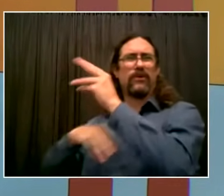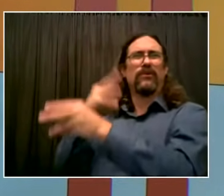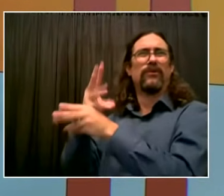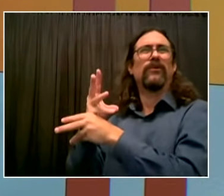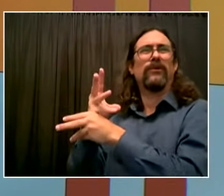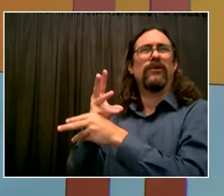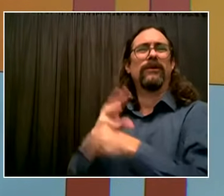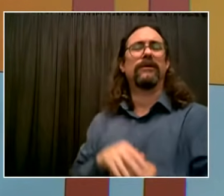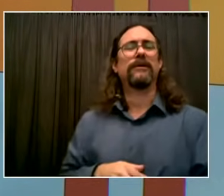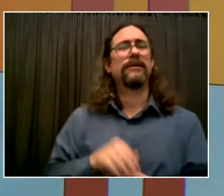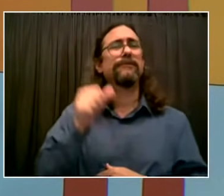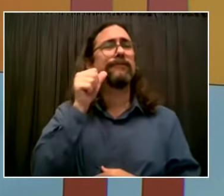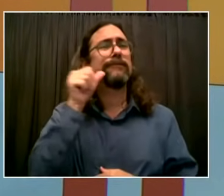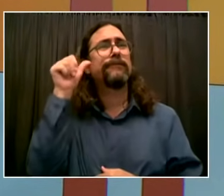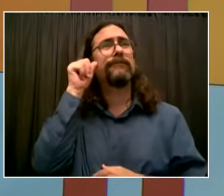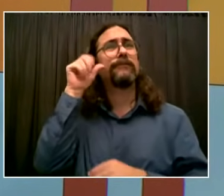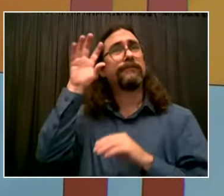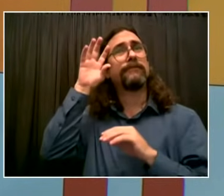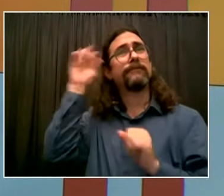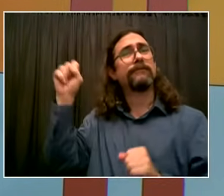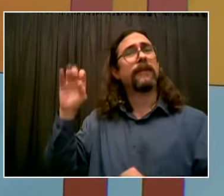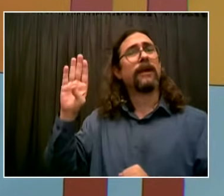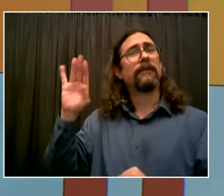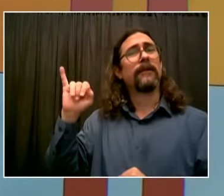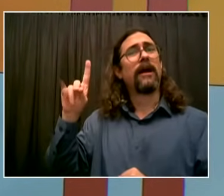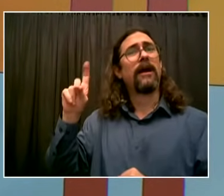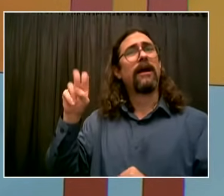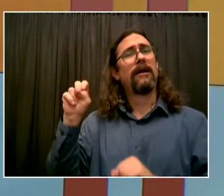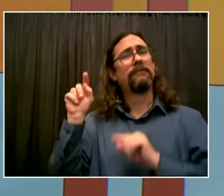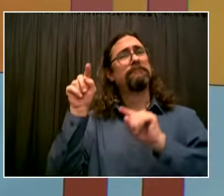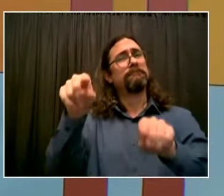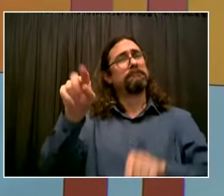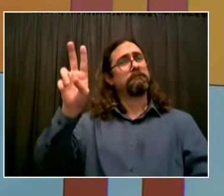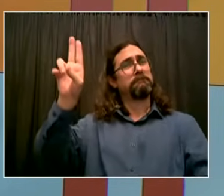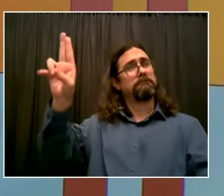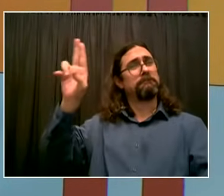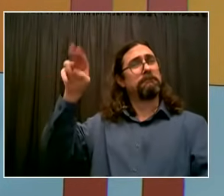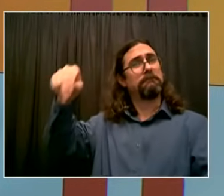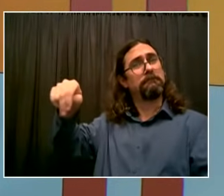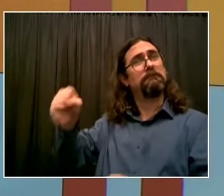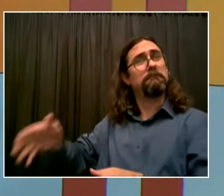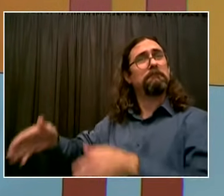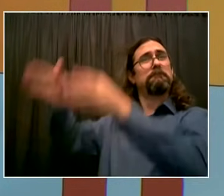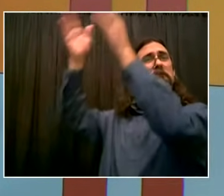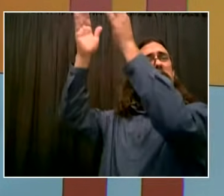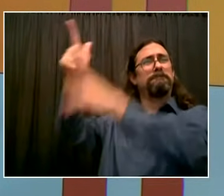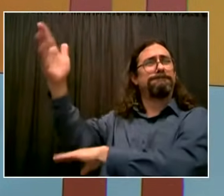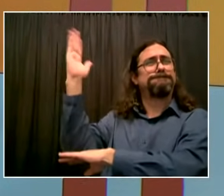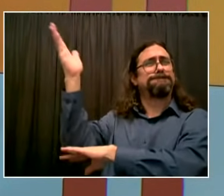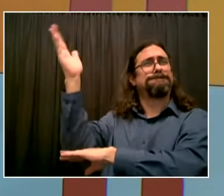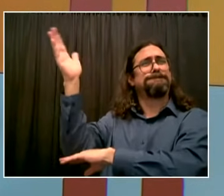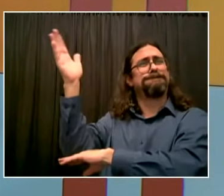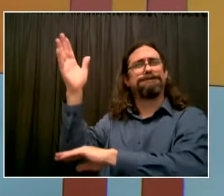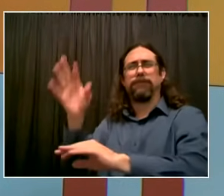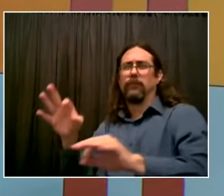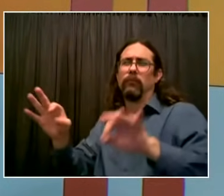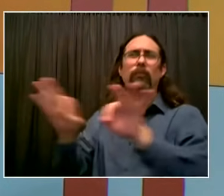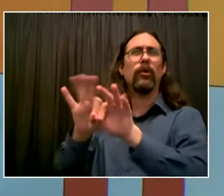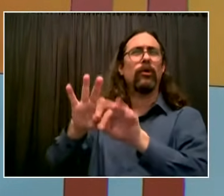FROM PRESIDENT BIDEN YESTERDAY AT THE UNITED NATIONS FOCUSING ON WHAT NEEDS TO BE GLOBAL RESPONSE